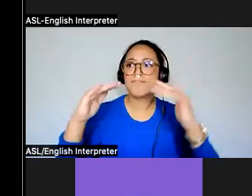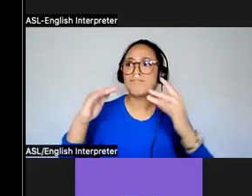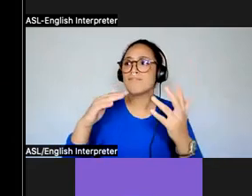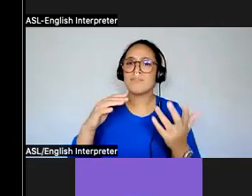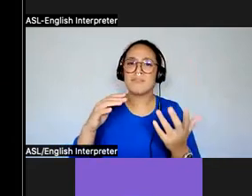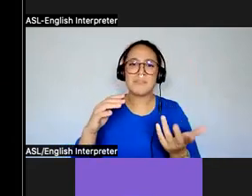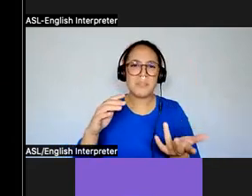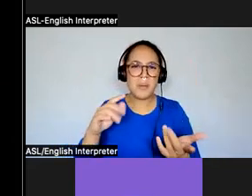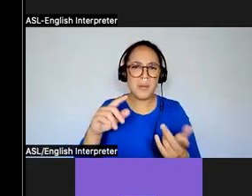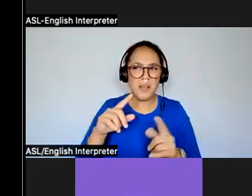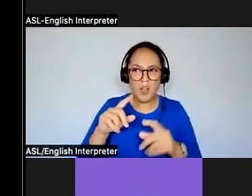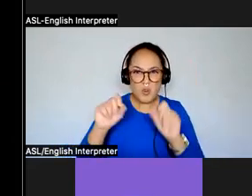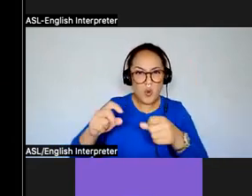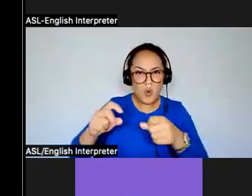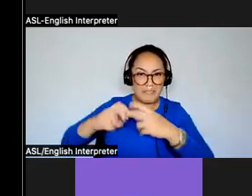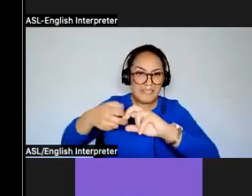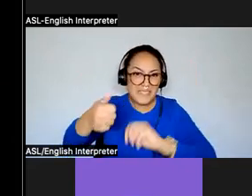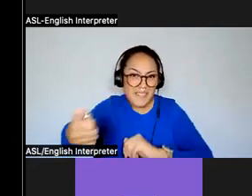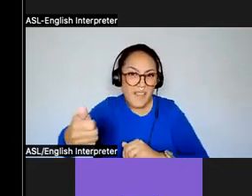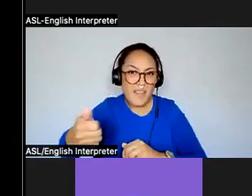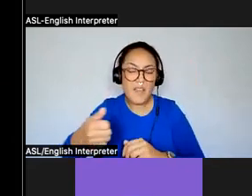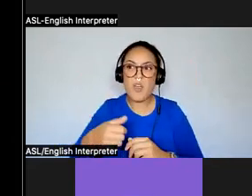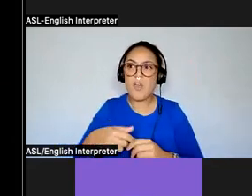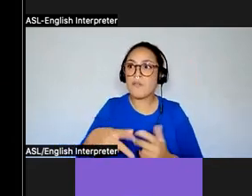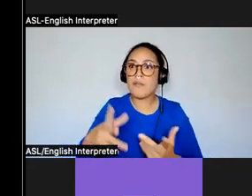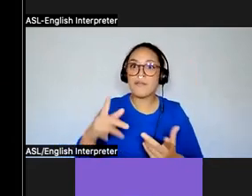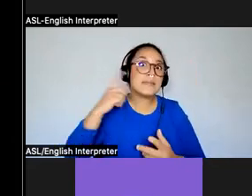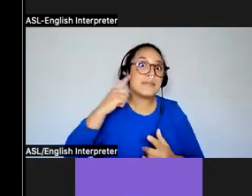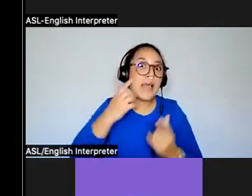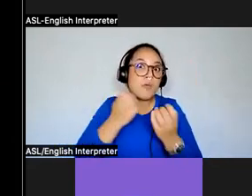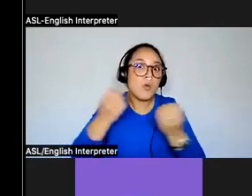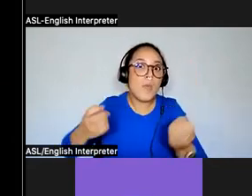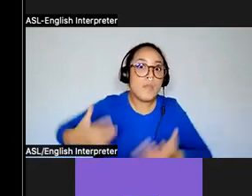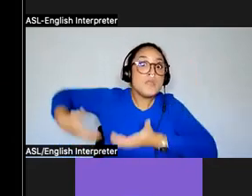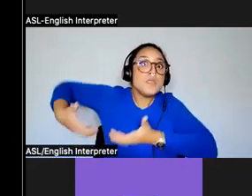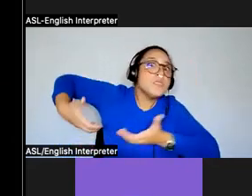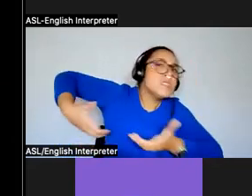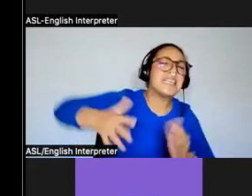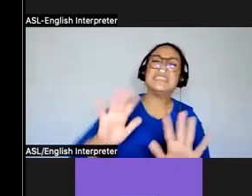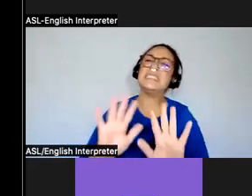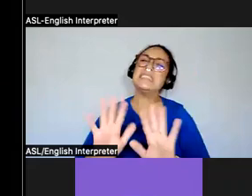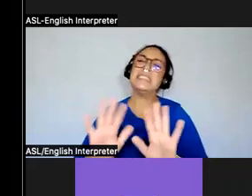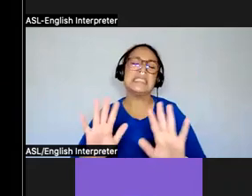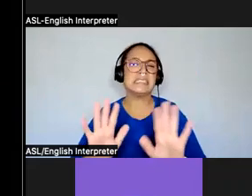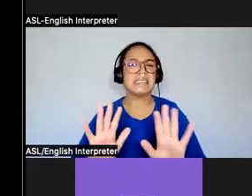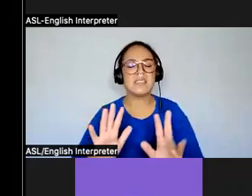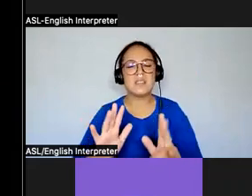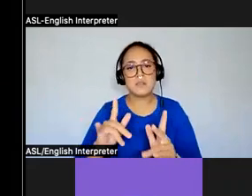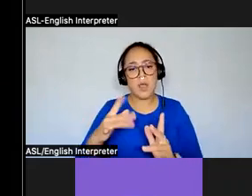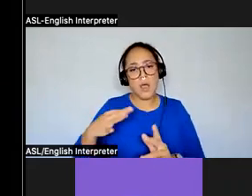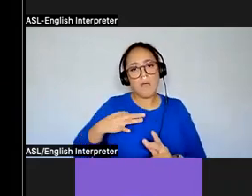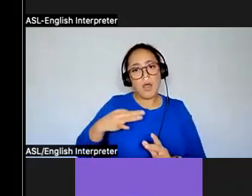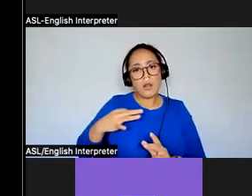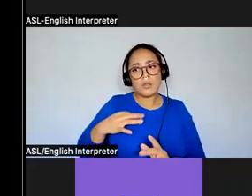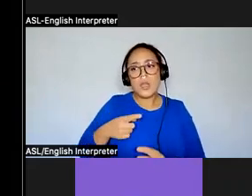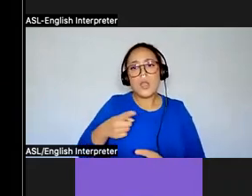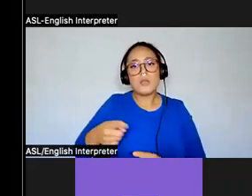as a result of carrying heavy sound equipment. And so our volunteers are really there to act as ambassadors for the initiative.